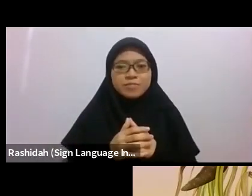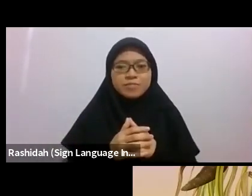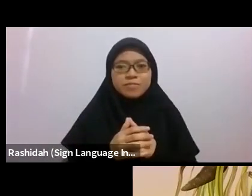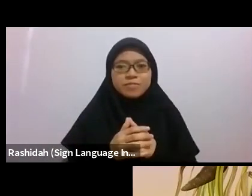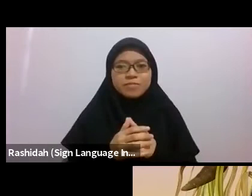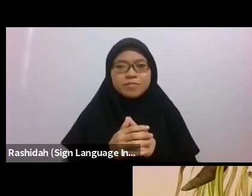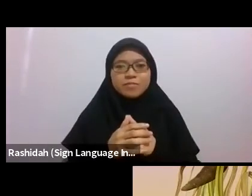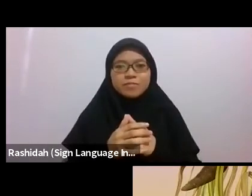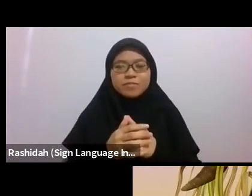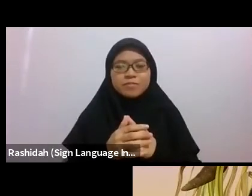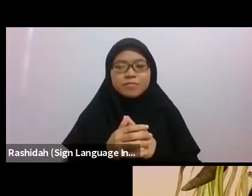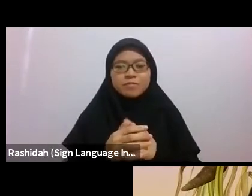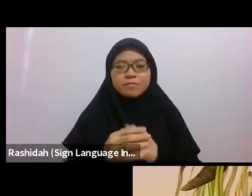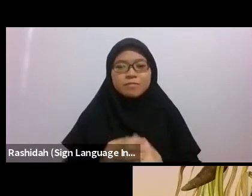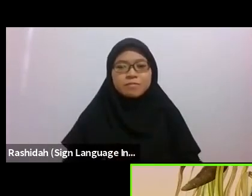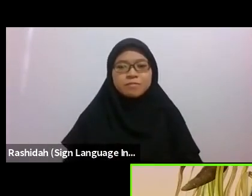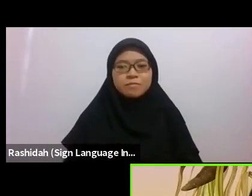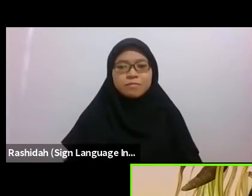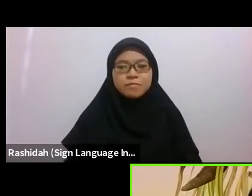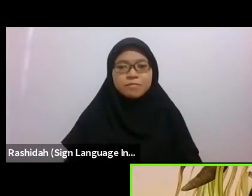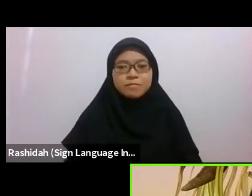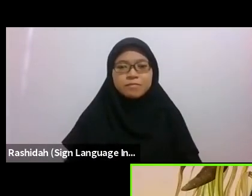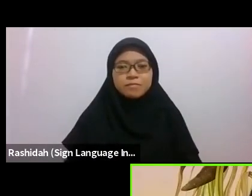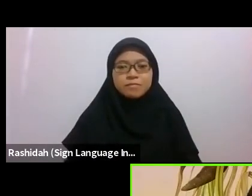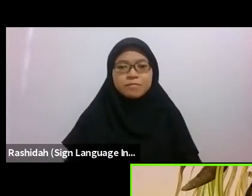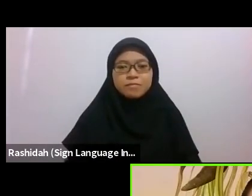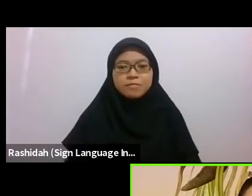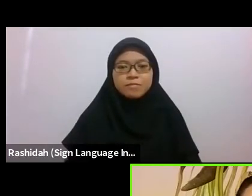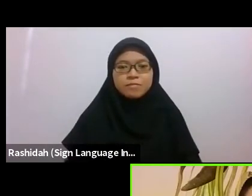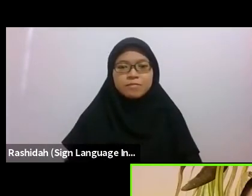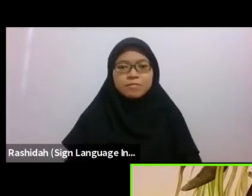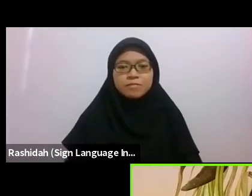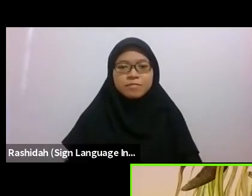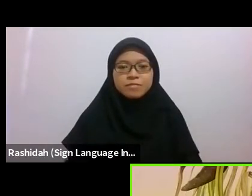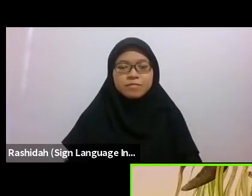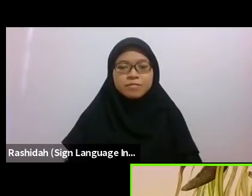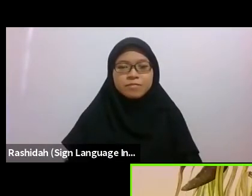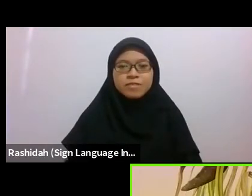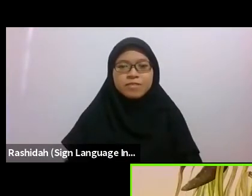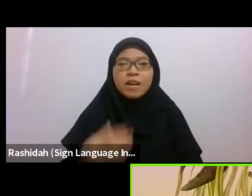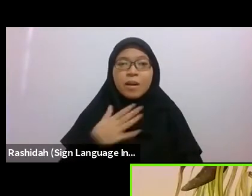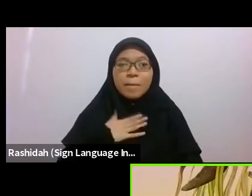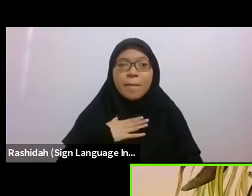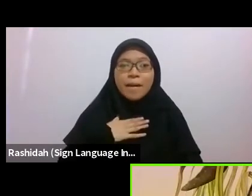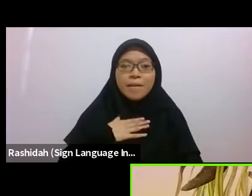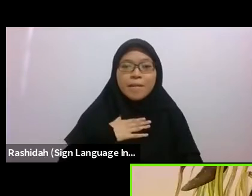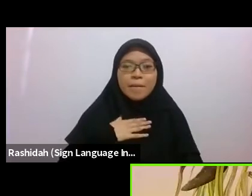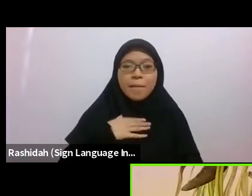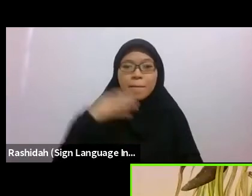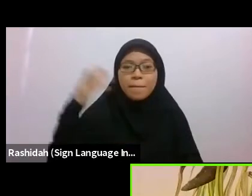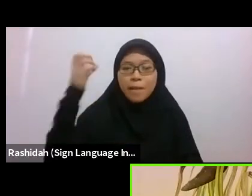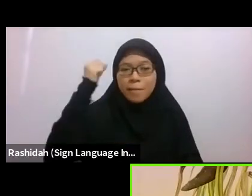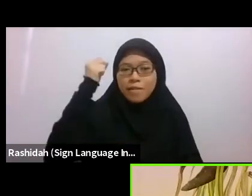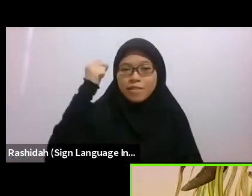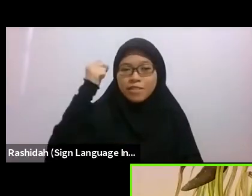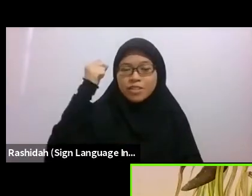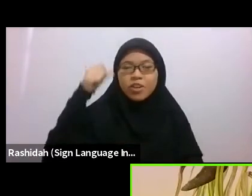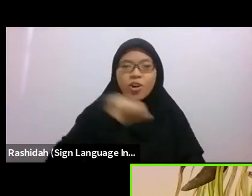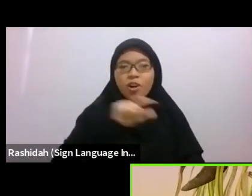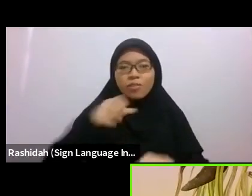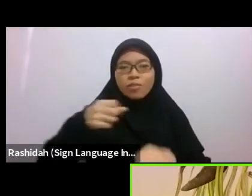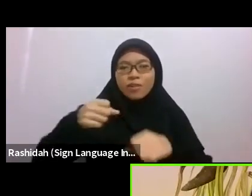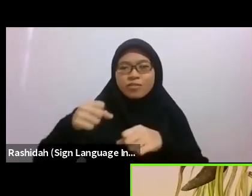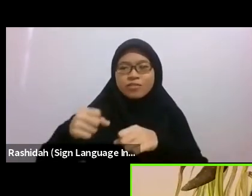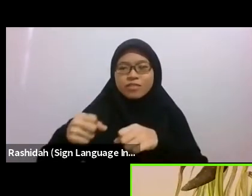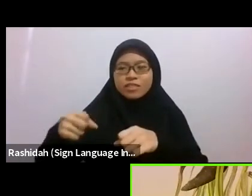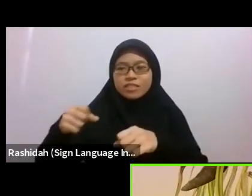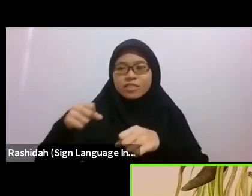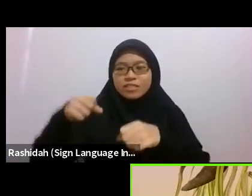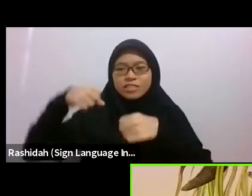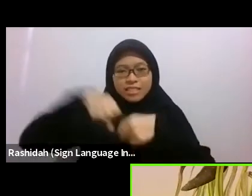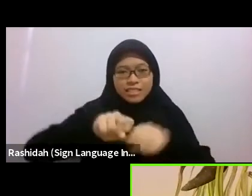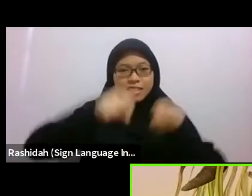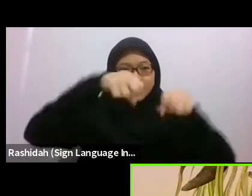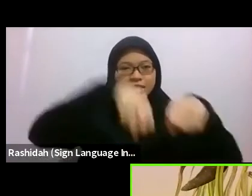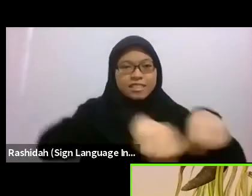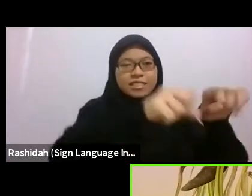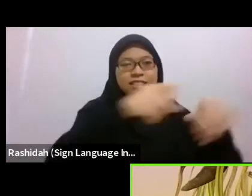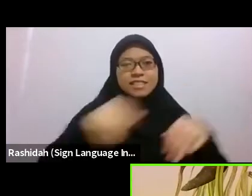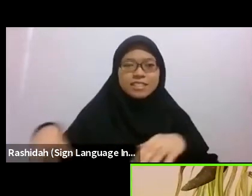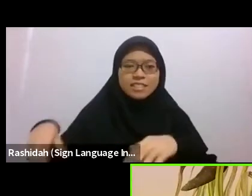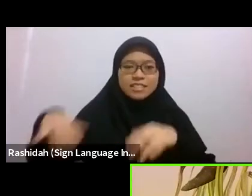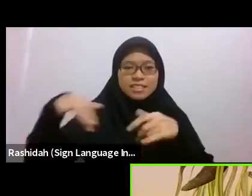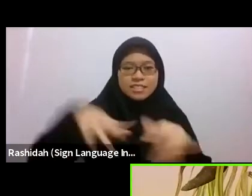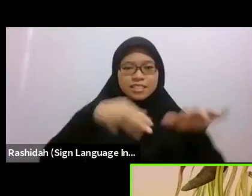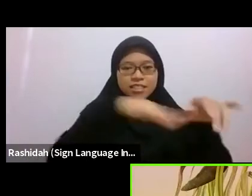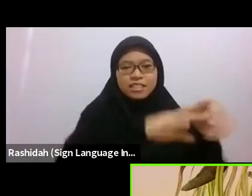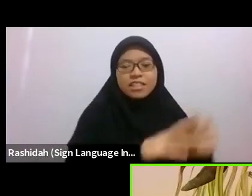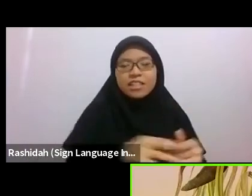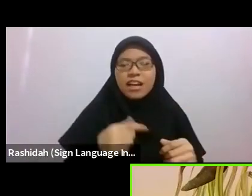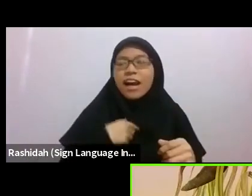My memories are all of the sea–I see lovely things on land but because I travelled as a child, so I was lucky,